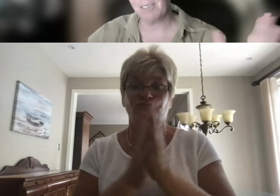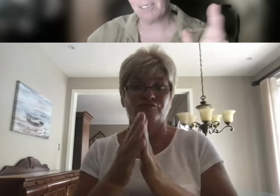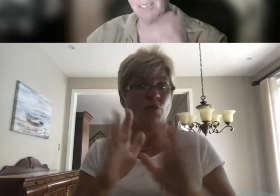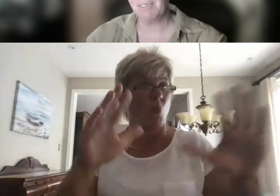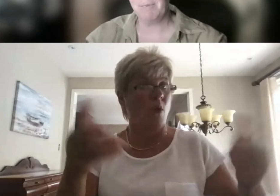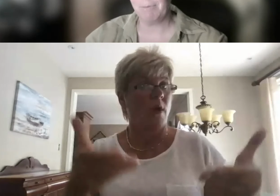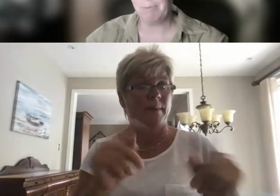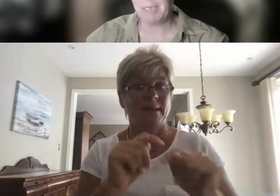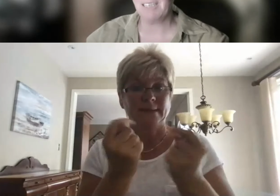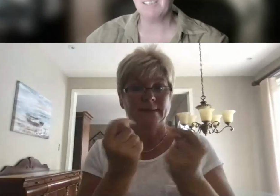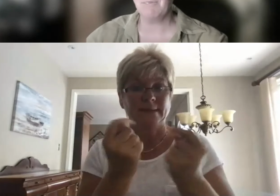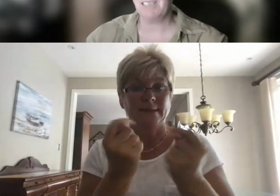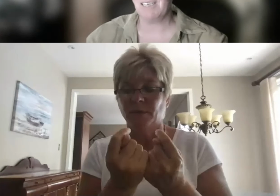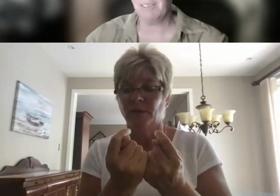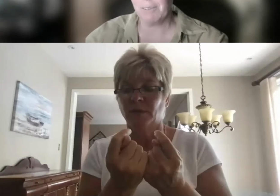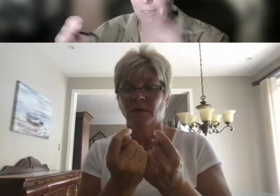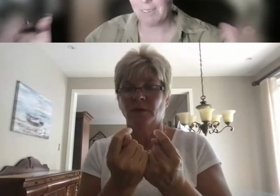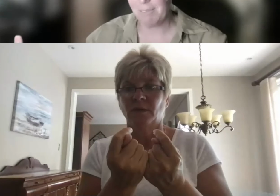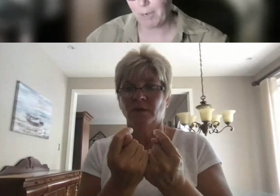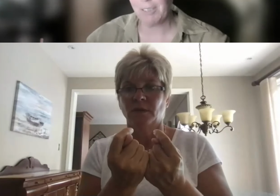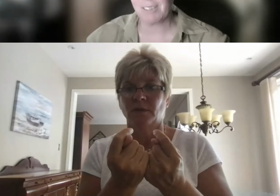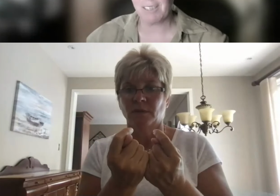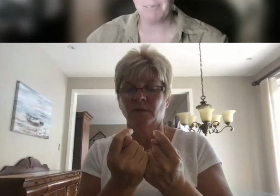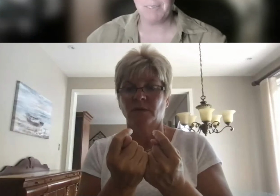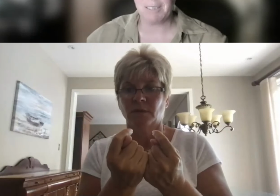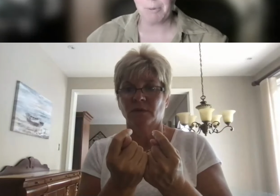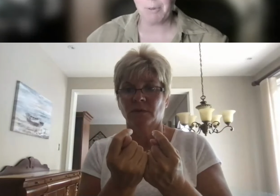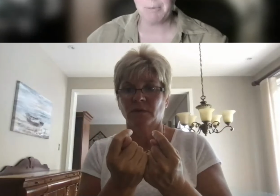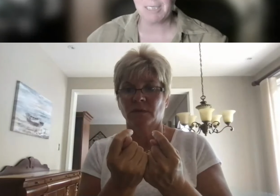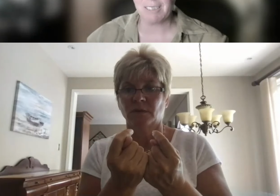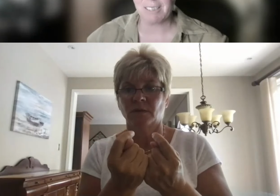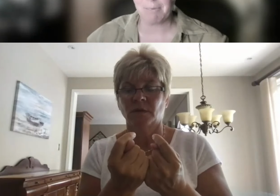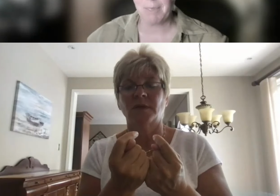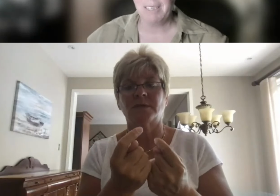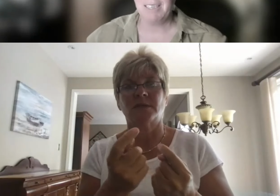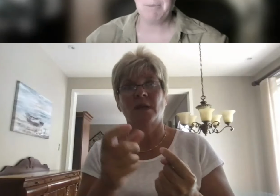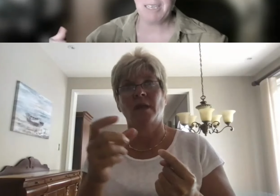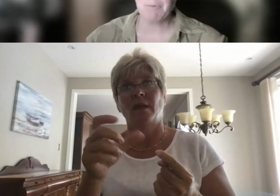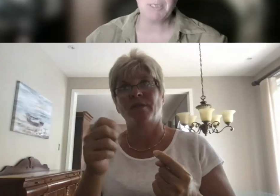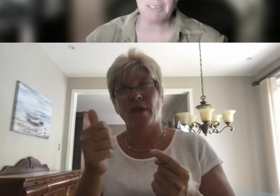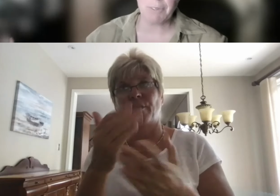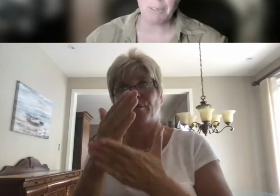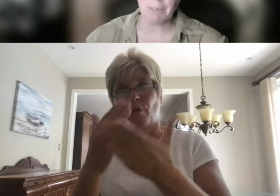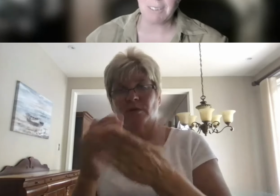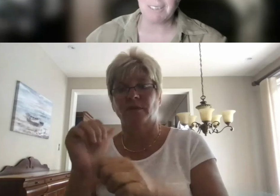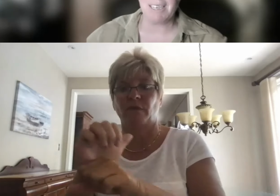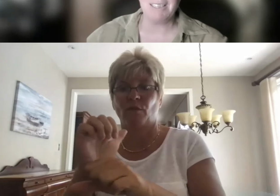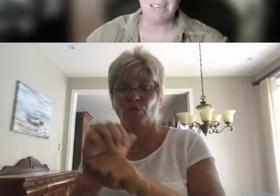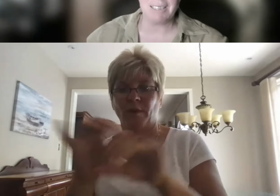because of the other parts of the employment system, it becomes more difficult to sustain that